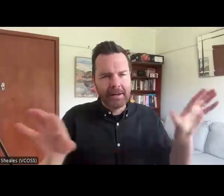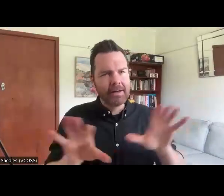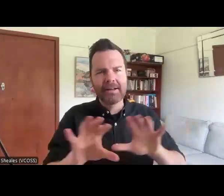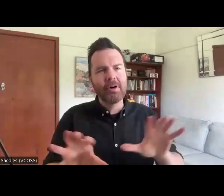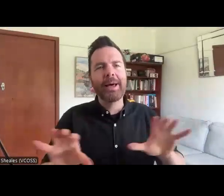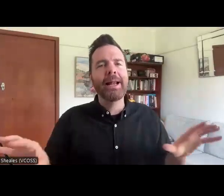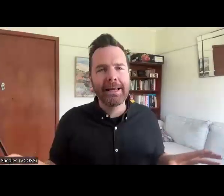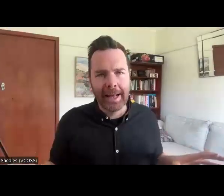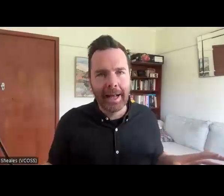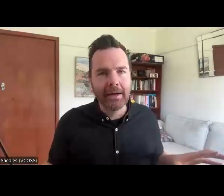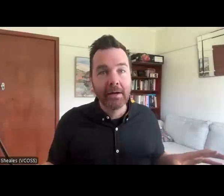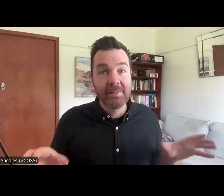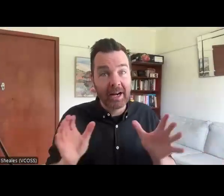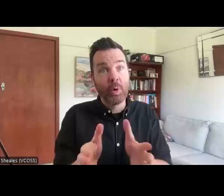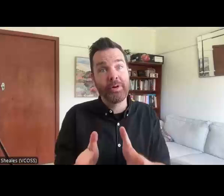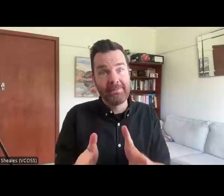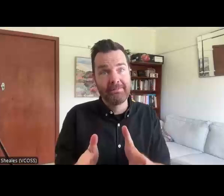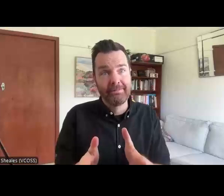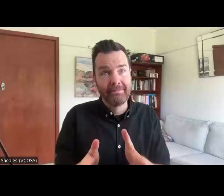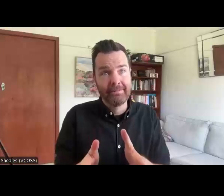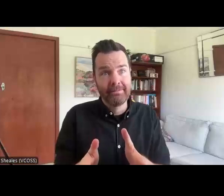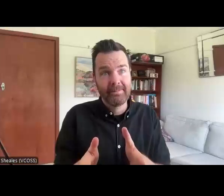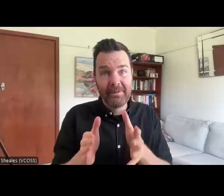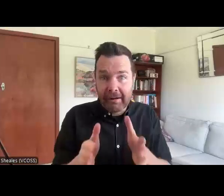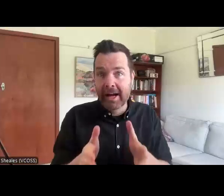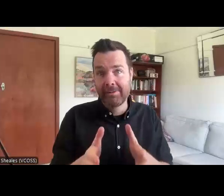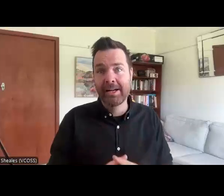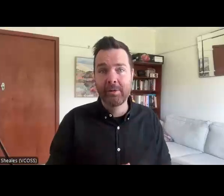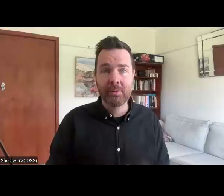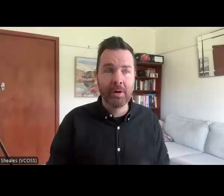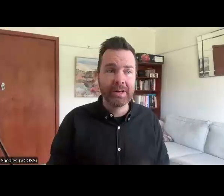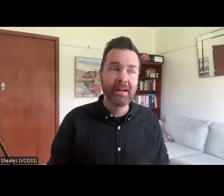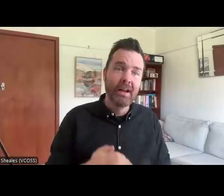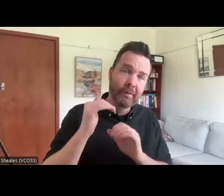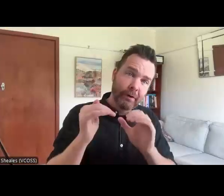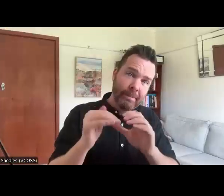no, no, no it's not about any of that, it's about equality. Very hard to argue with equality and from